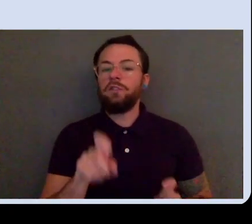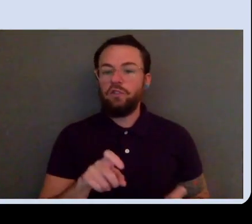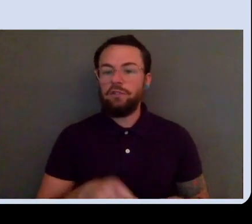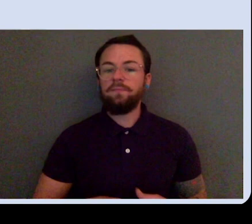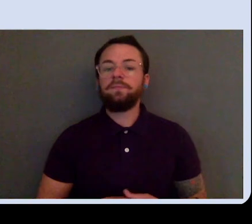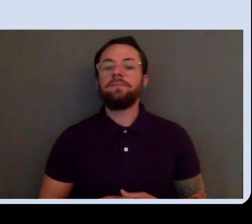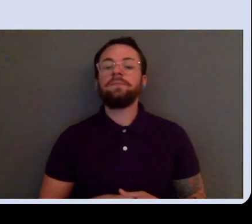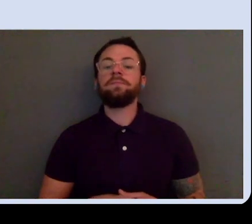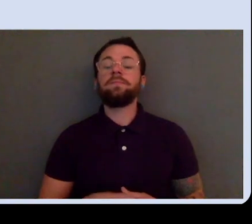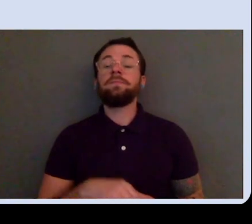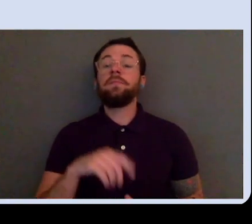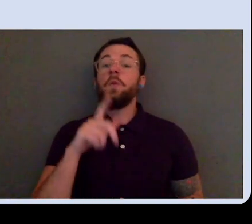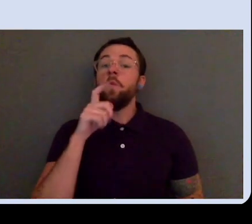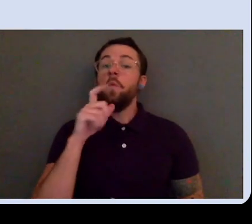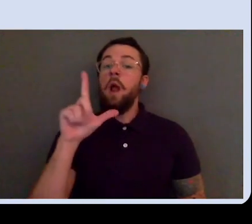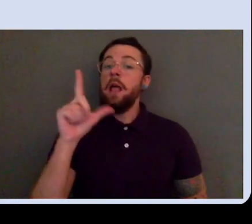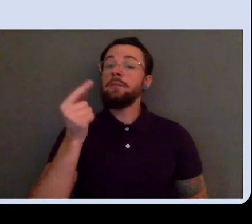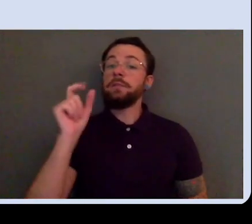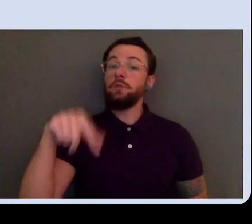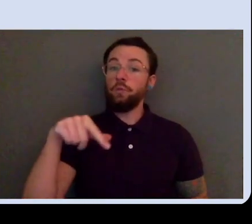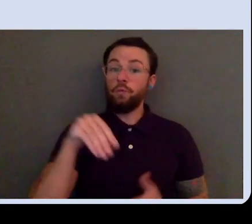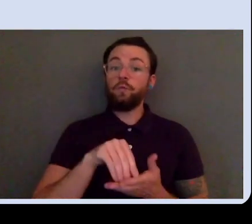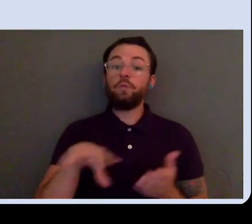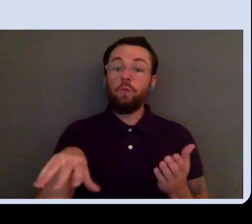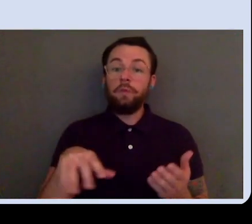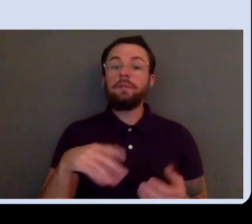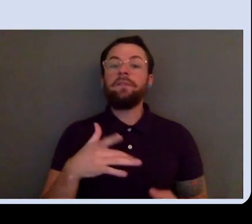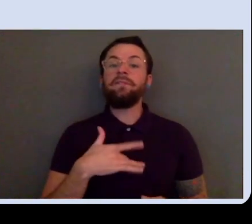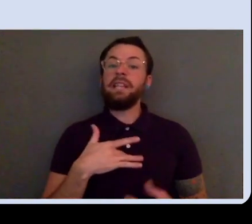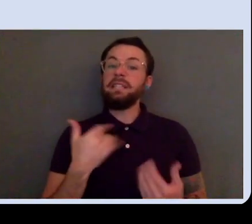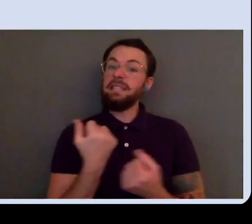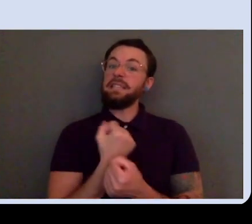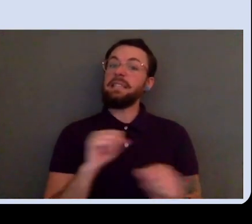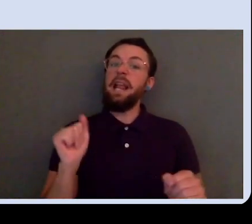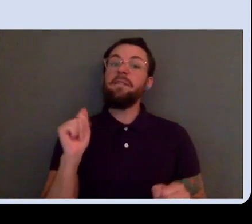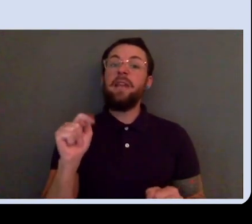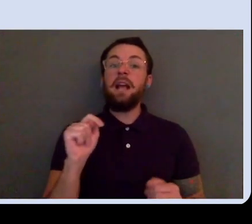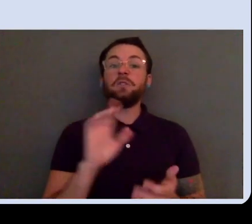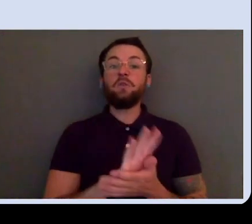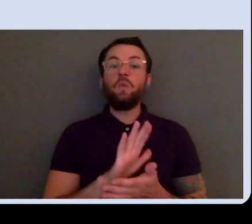how to respond to those questions.